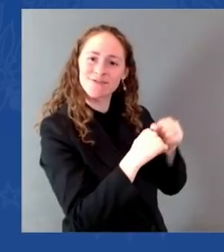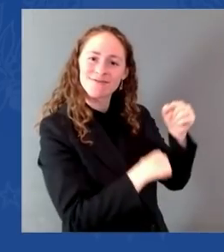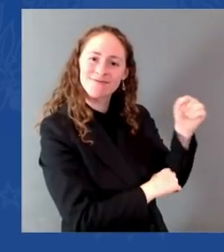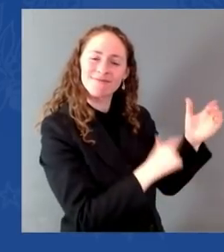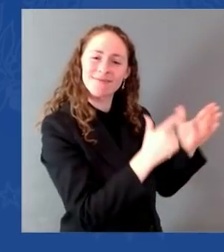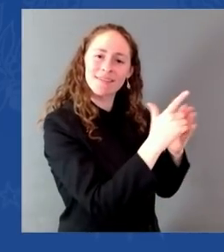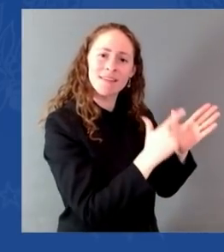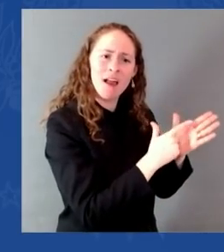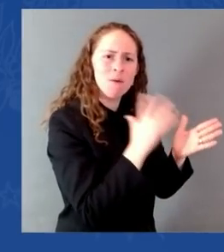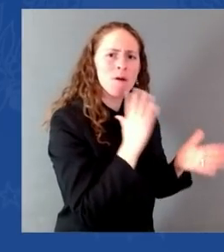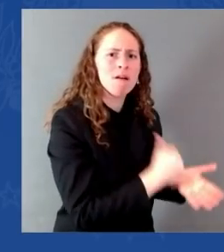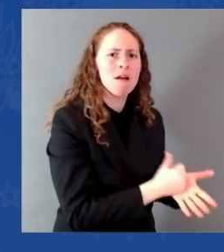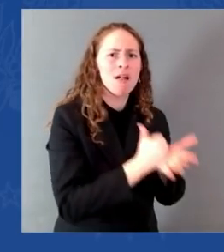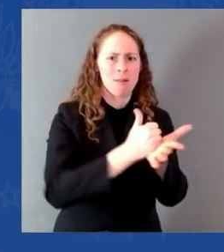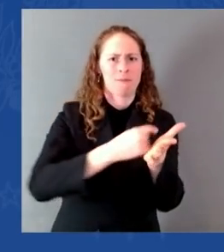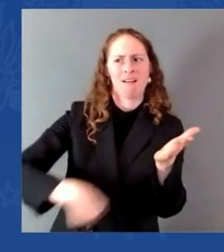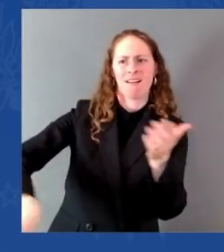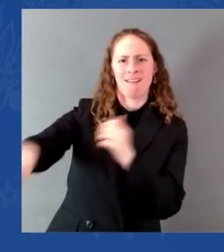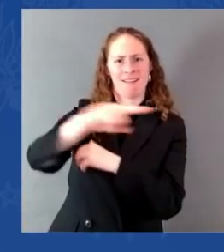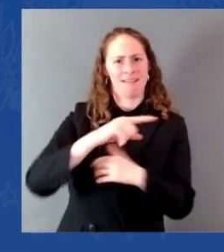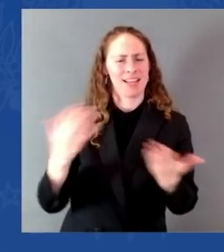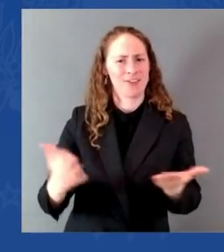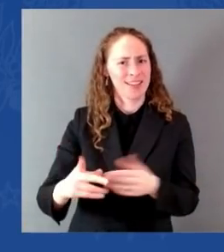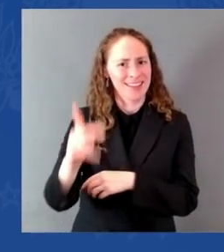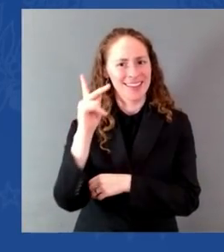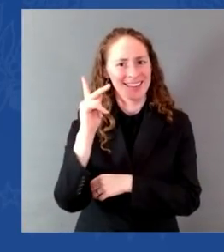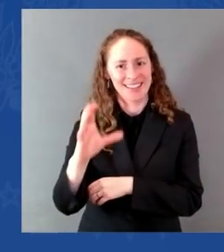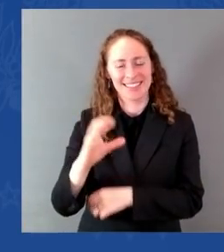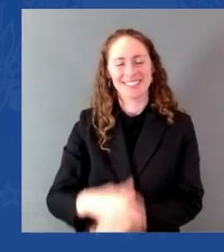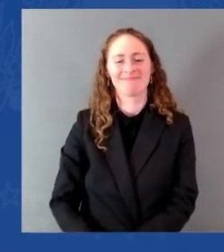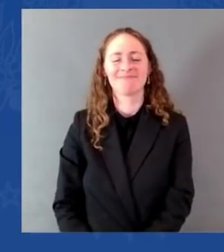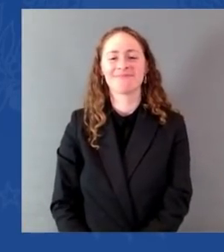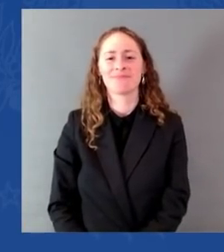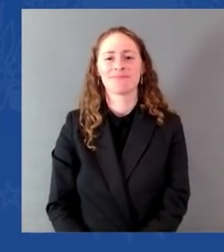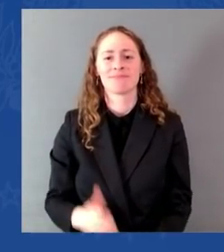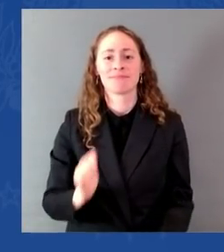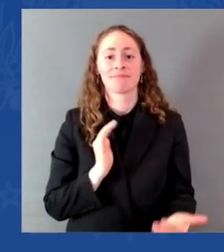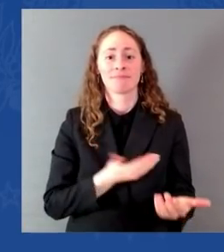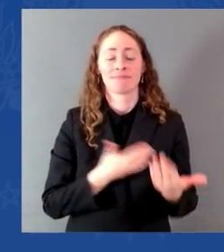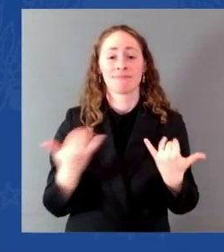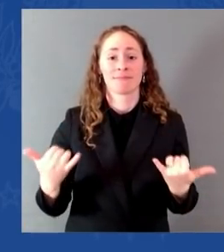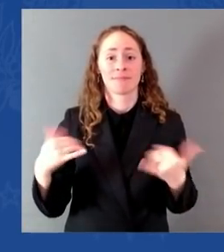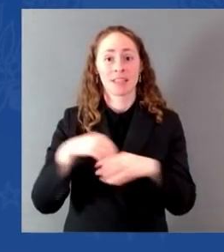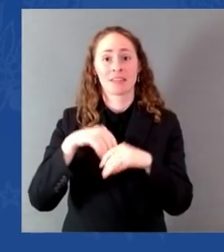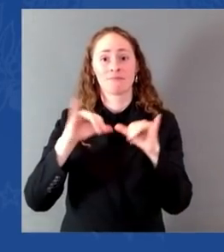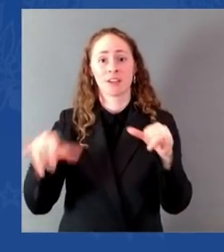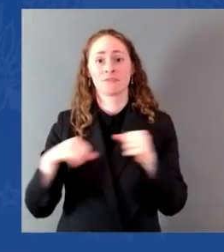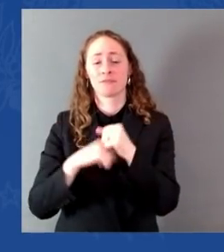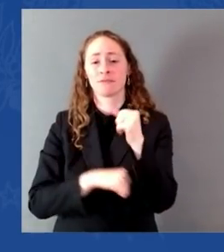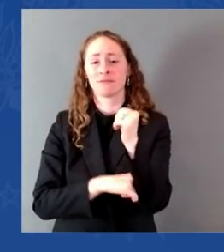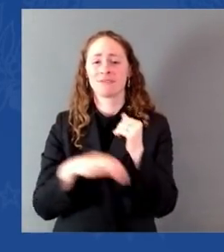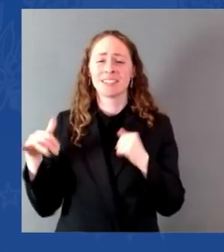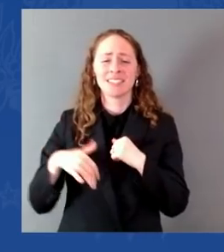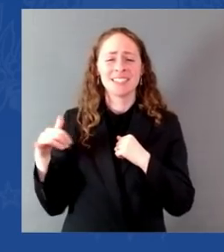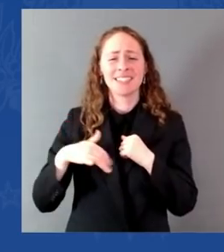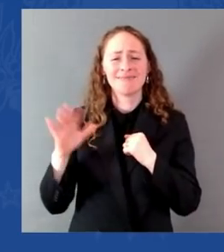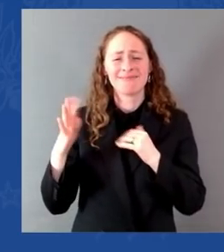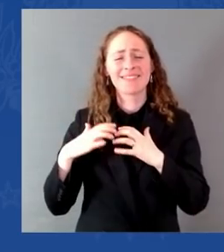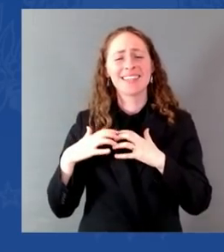and it's not just our roads and bridges, it's about public transit. I've been a transit operator here for six years,